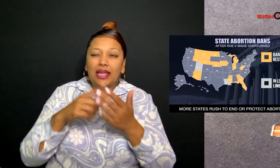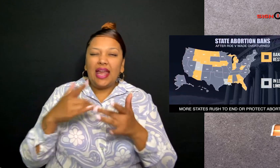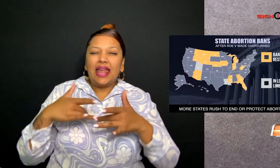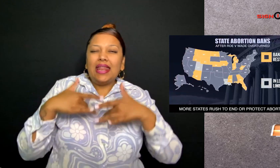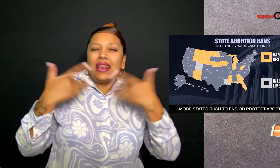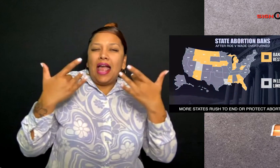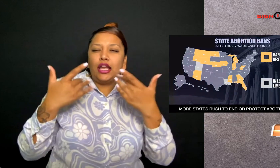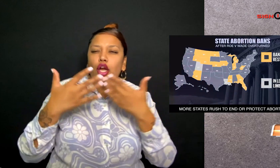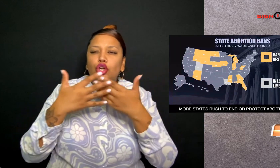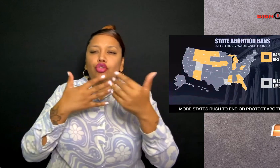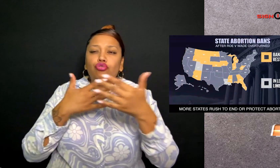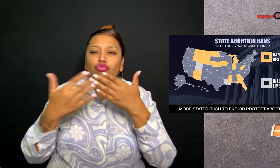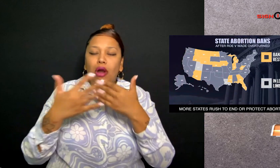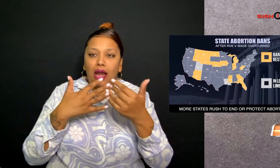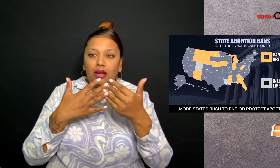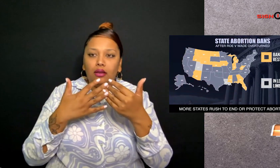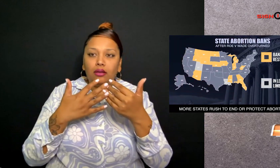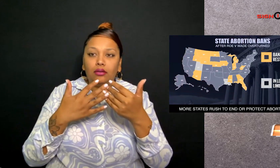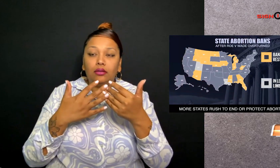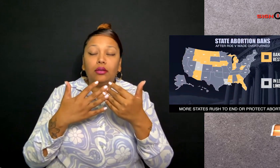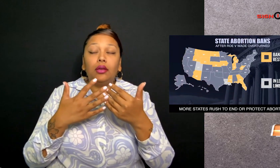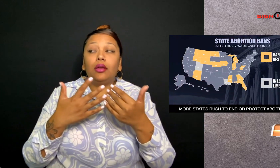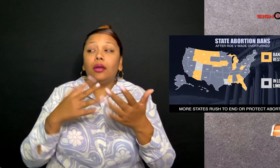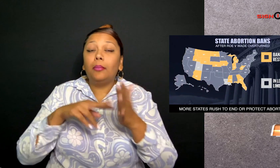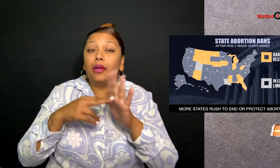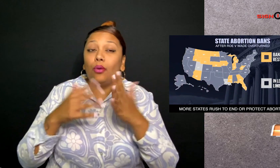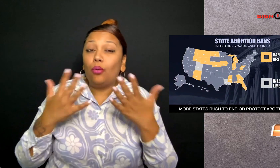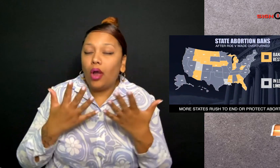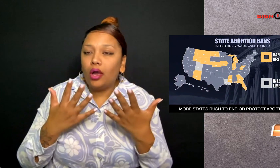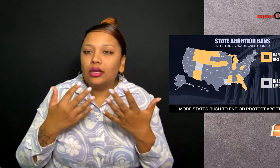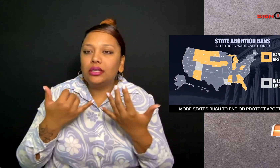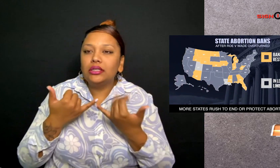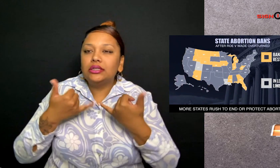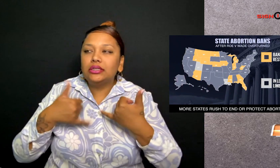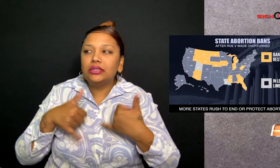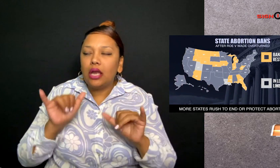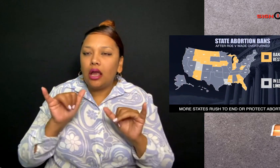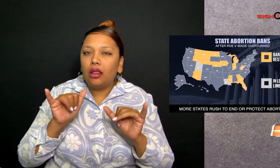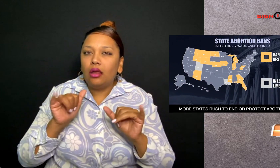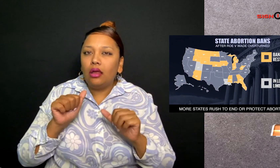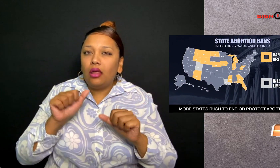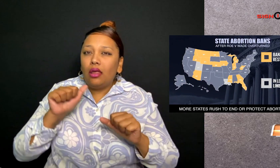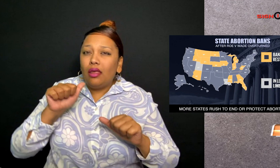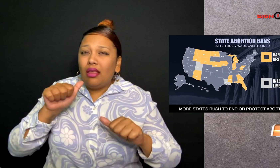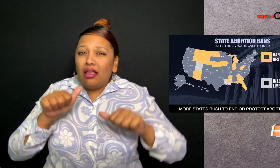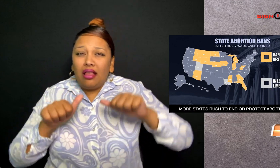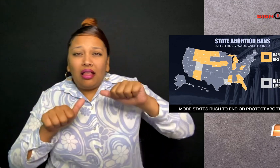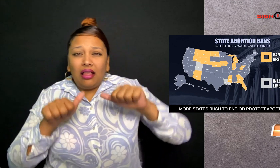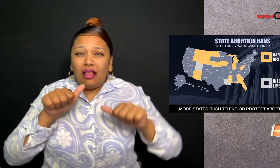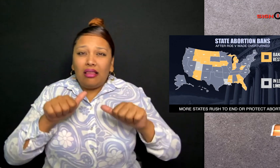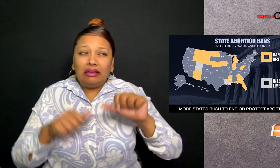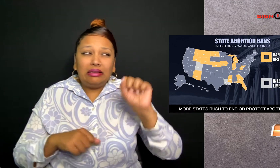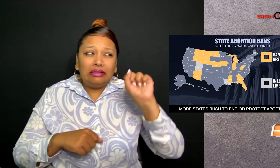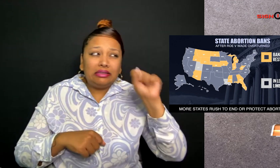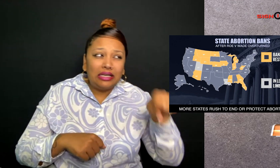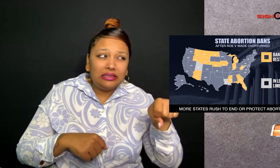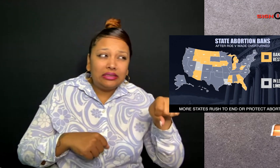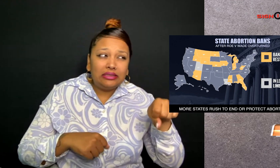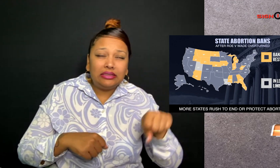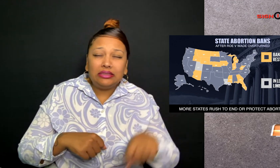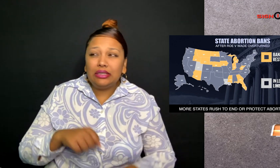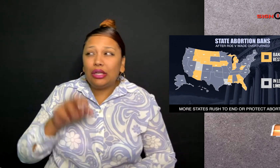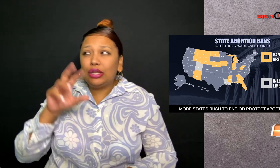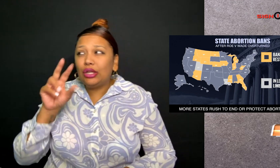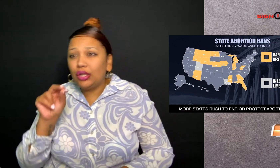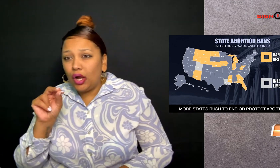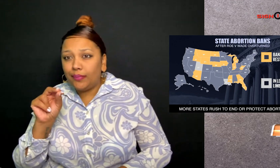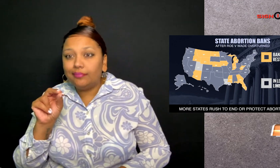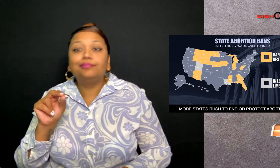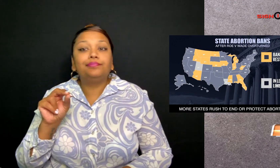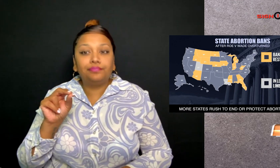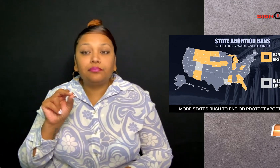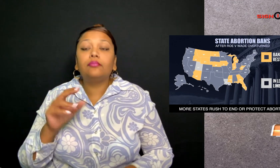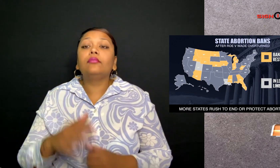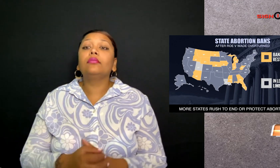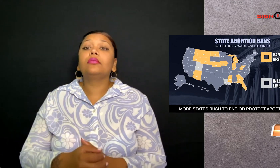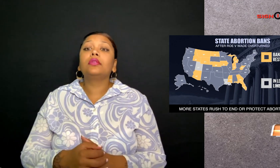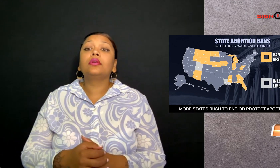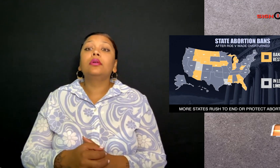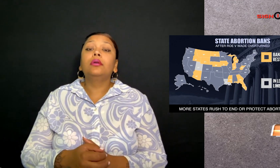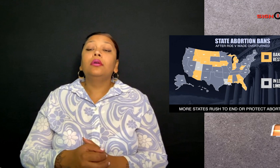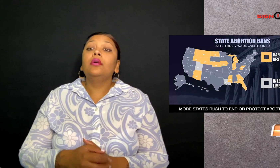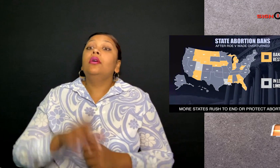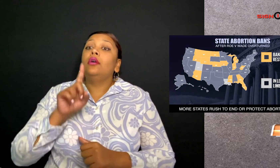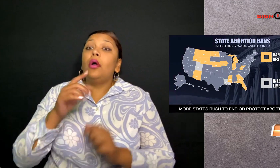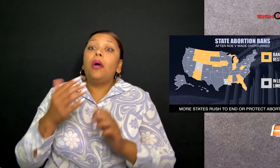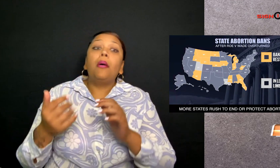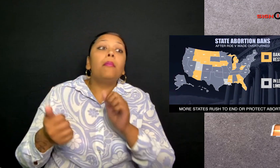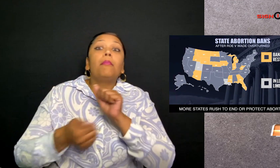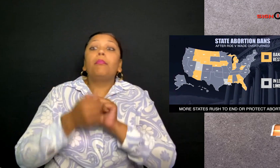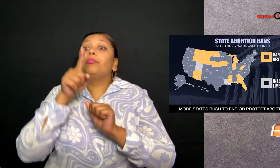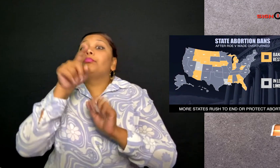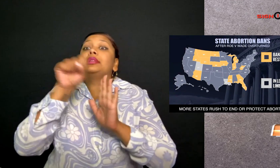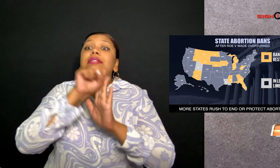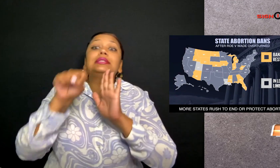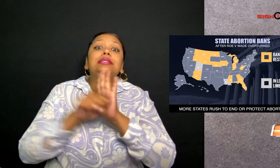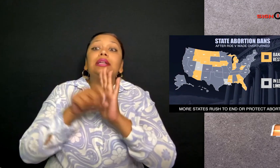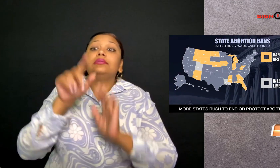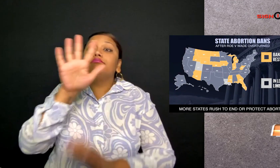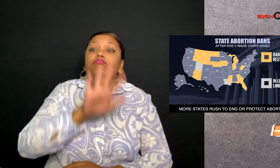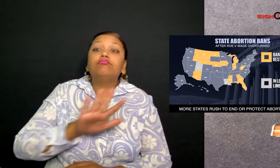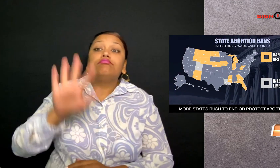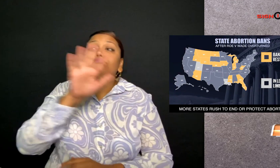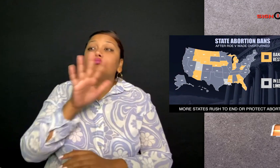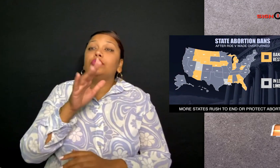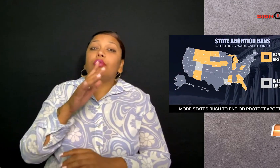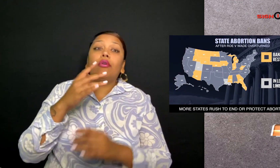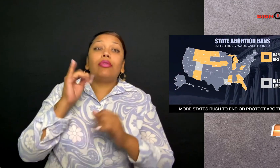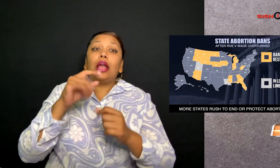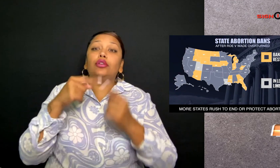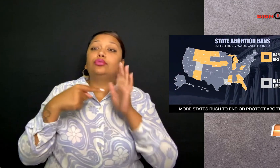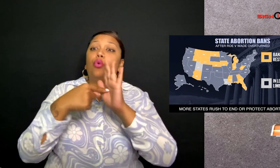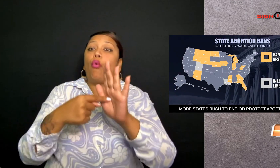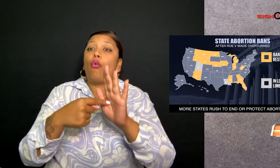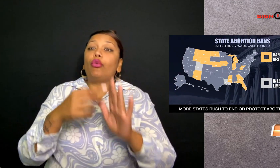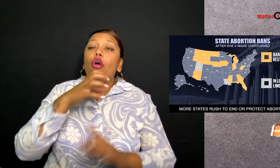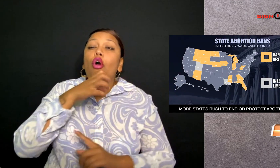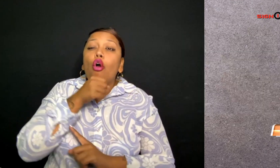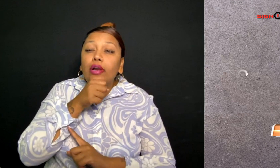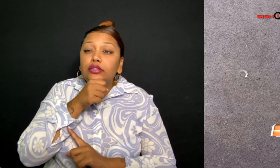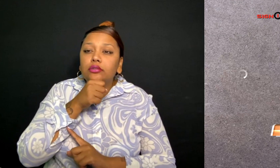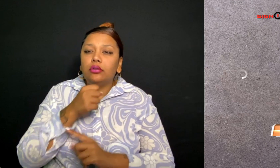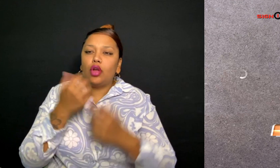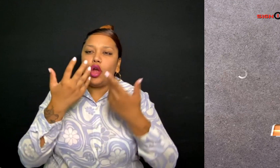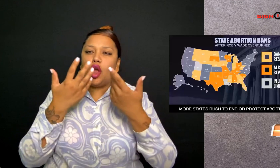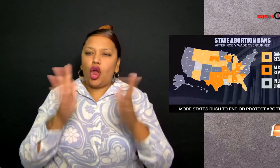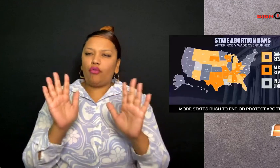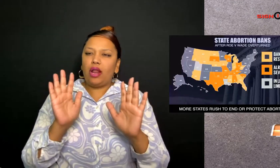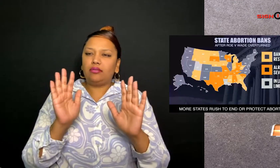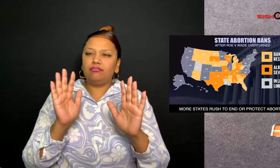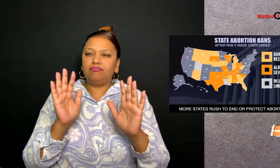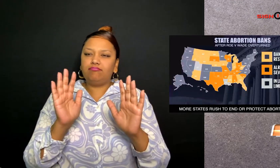the states in light gray are still in limbo